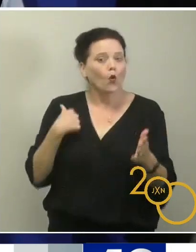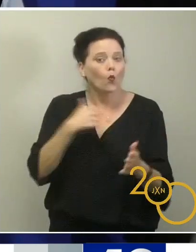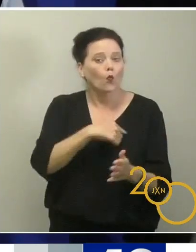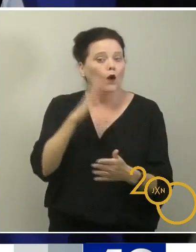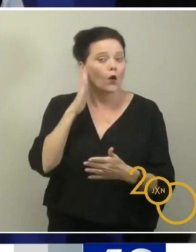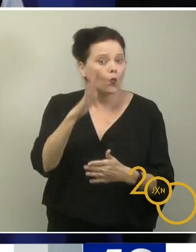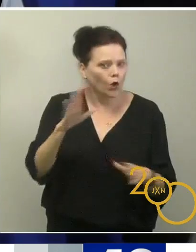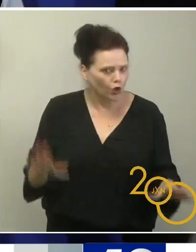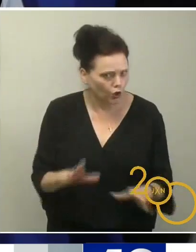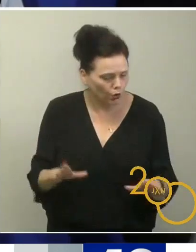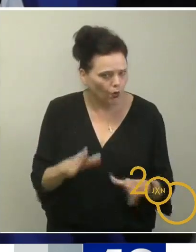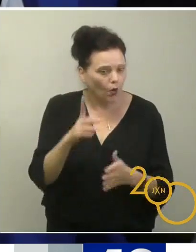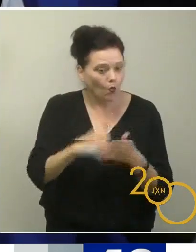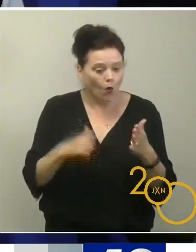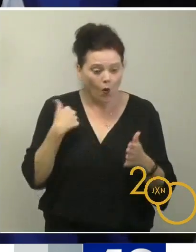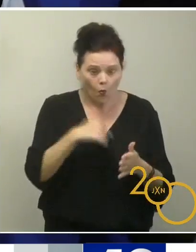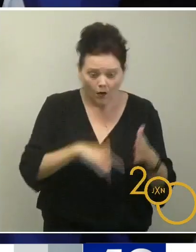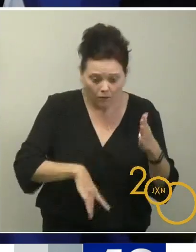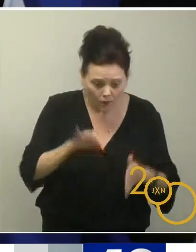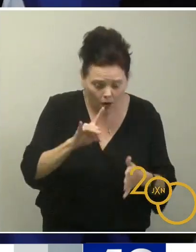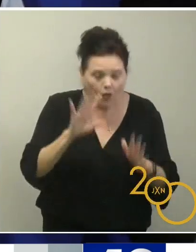WITH COVID WE WILL REMAIN TO